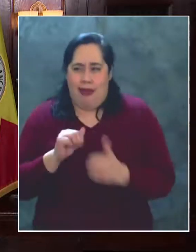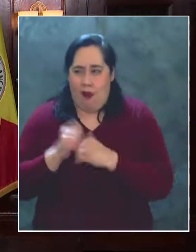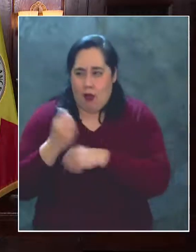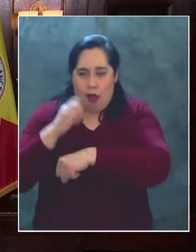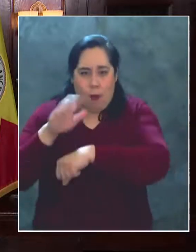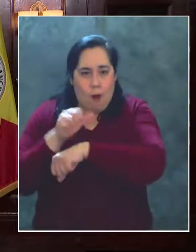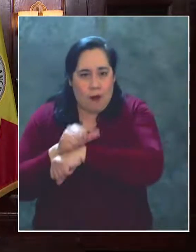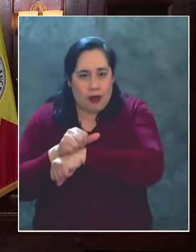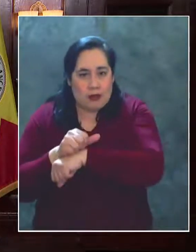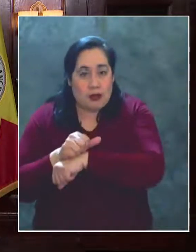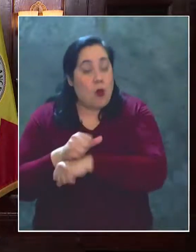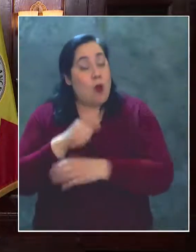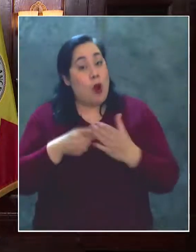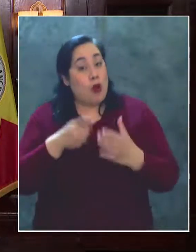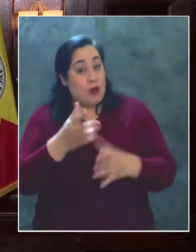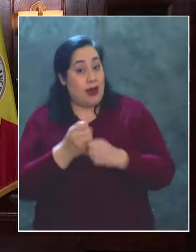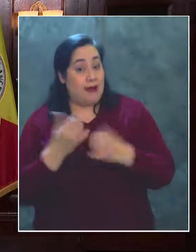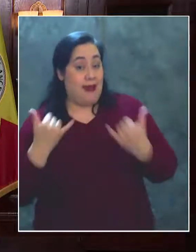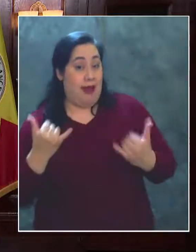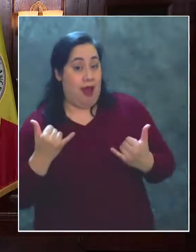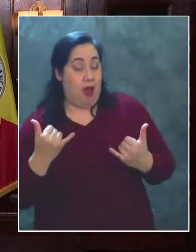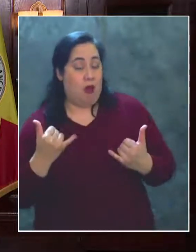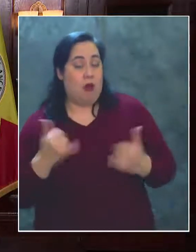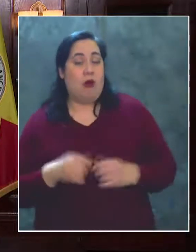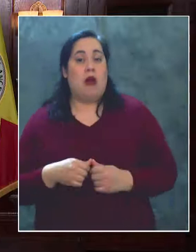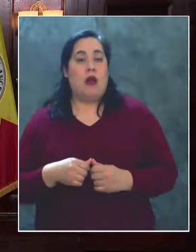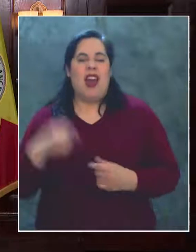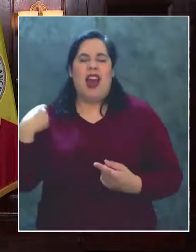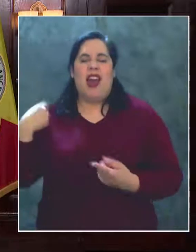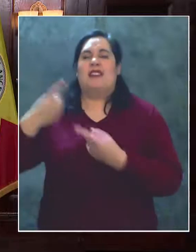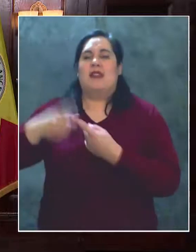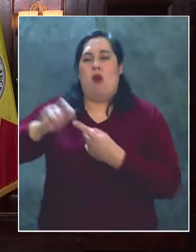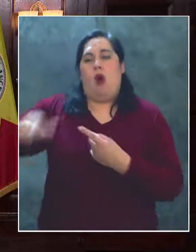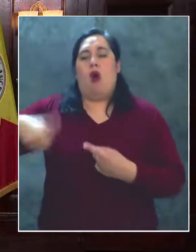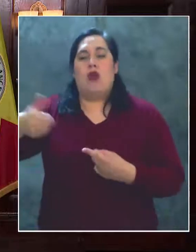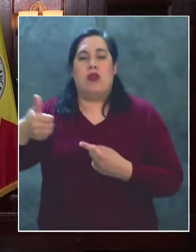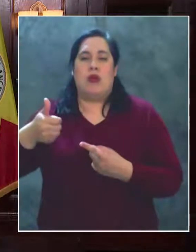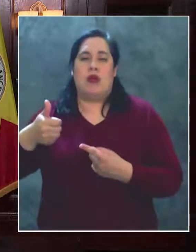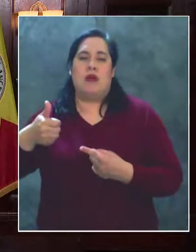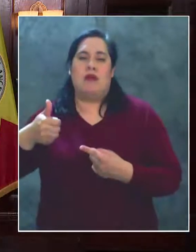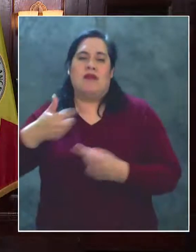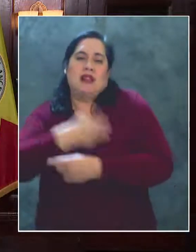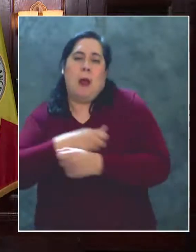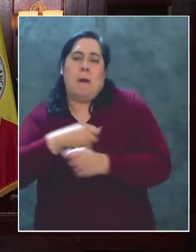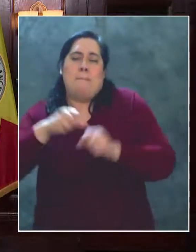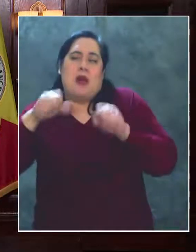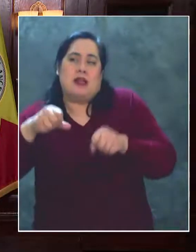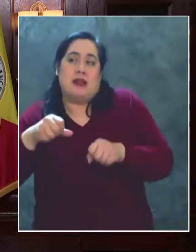AND WHAT YOU WILL RECEIVE RIGHT NOW AT LEAST UNTIL OTHER VACCINES THAT PROMISE ONE DOSE